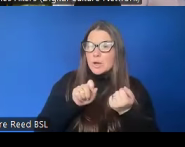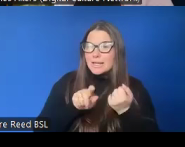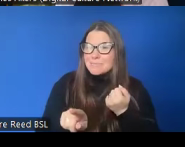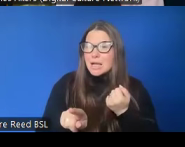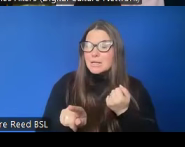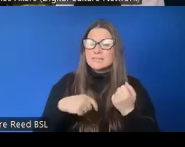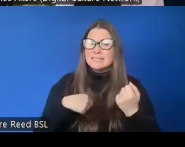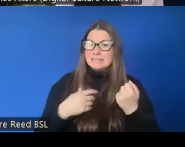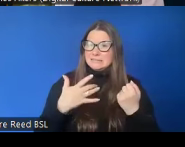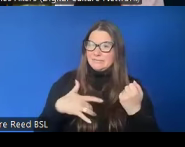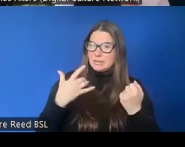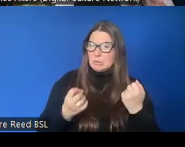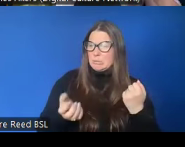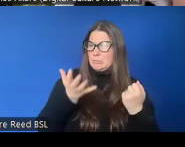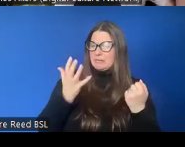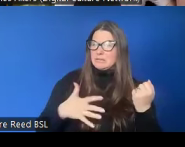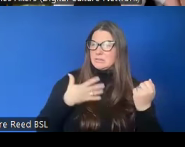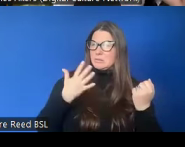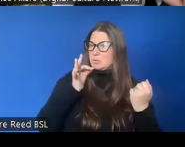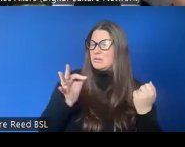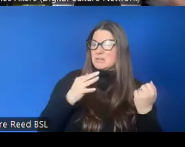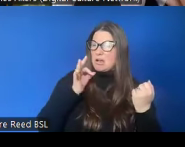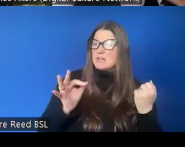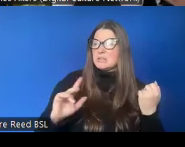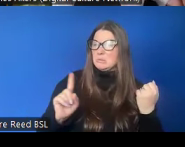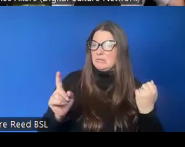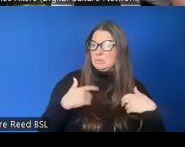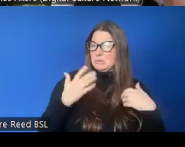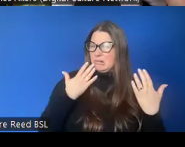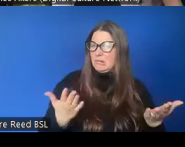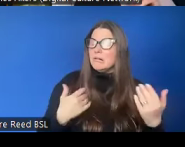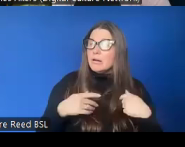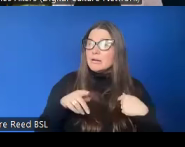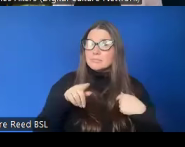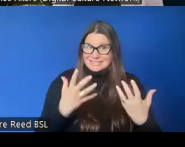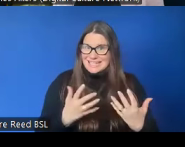that you're taking people on. It's one piece of data in a multitude of different systems.